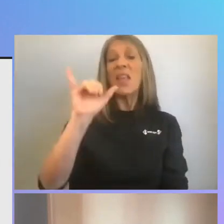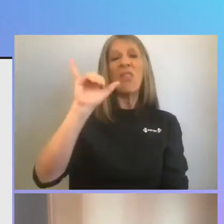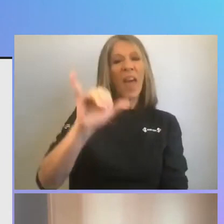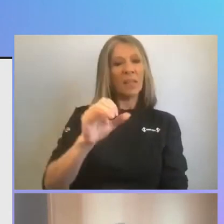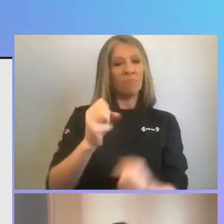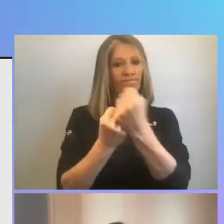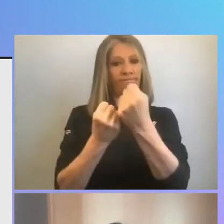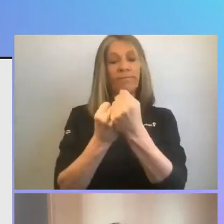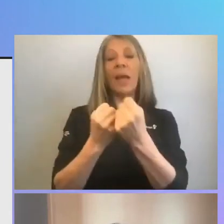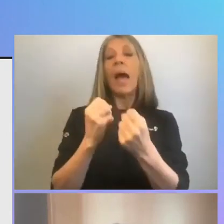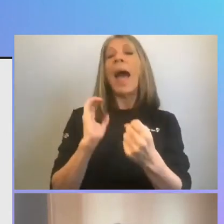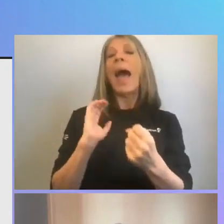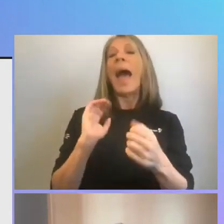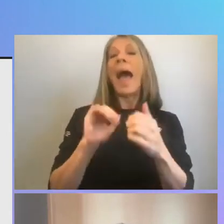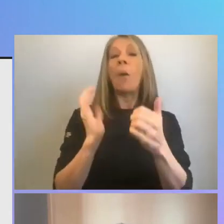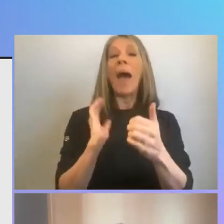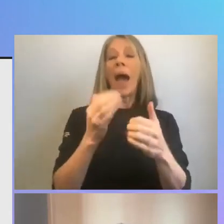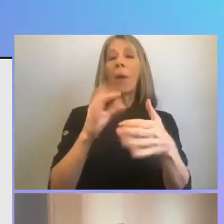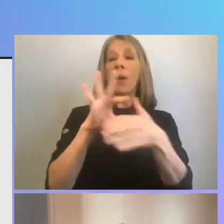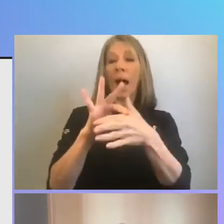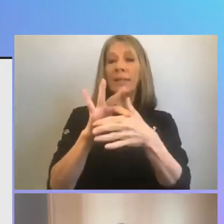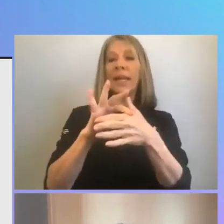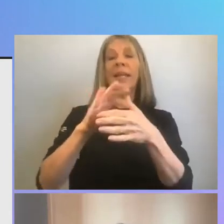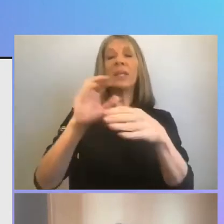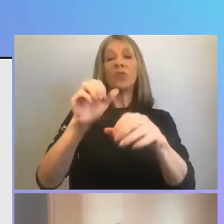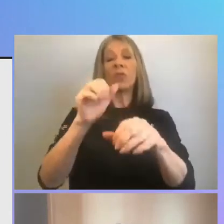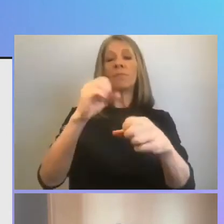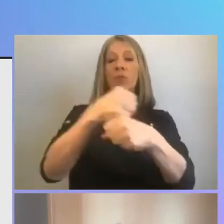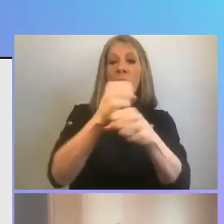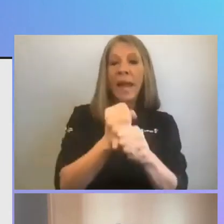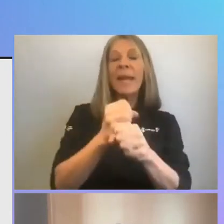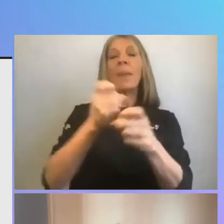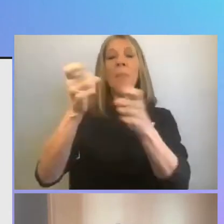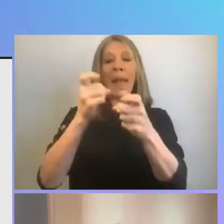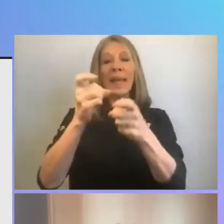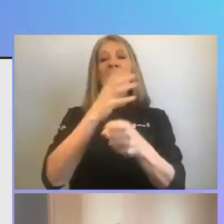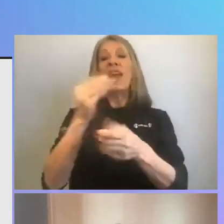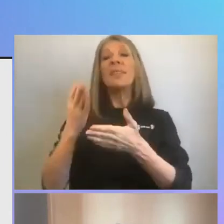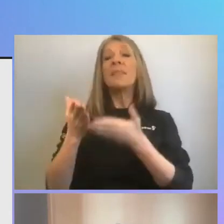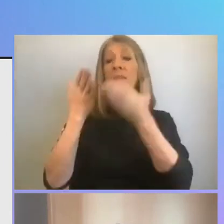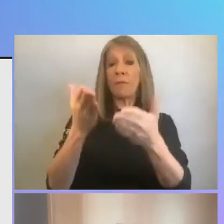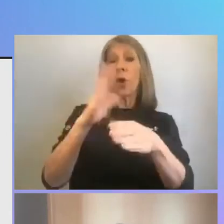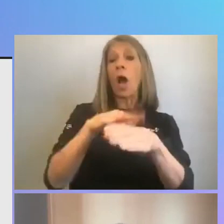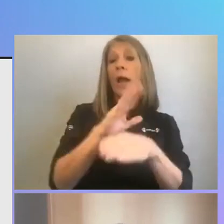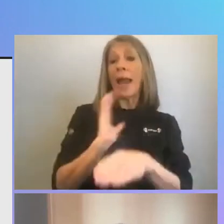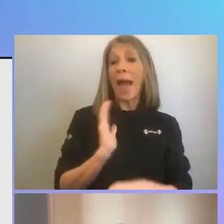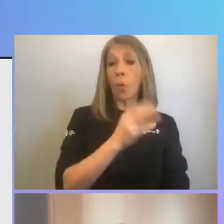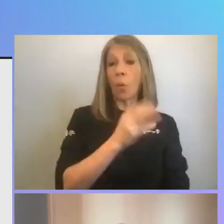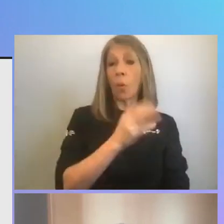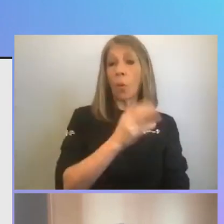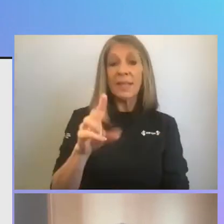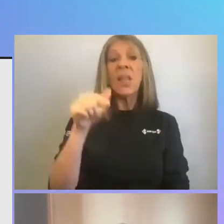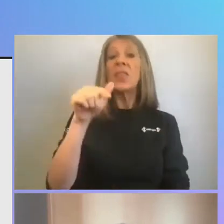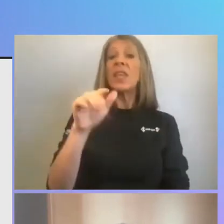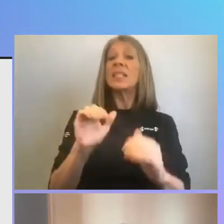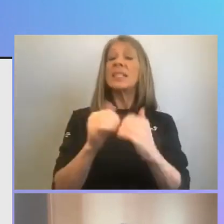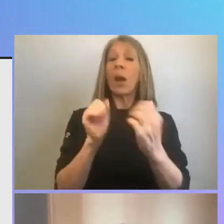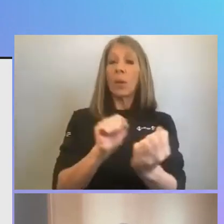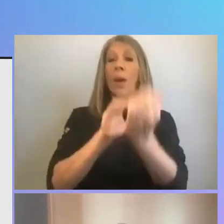content is created, managed and delivered on our sites. So here's how we approach the migration of dozens of CMS